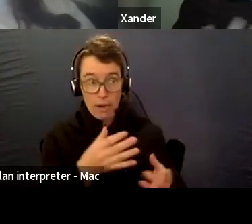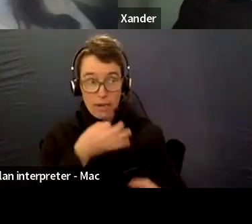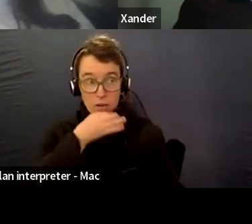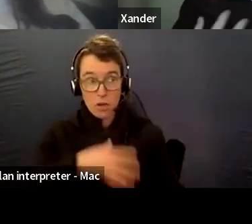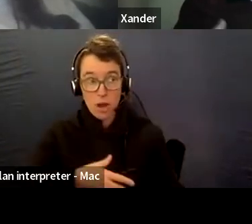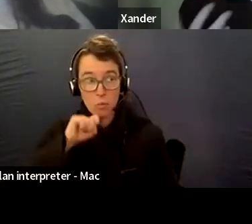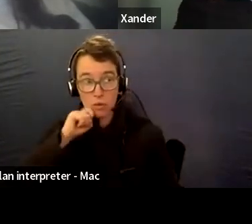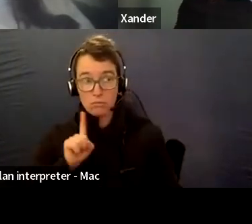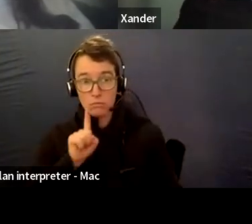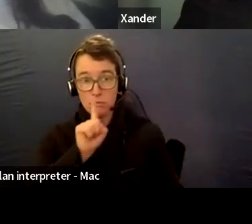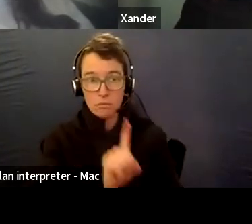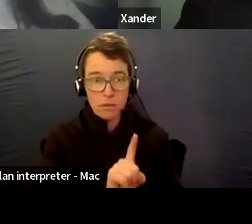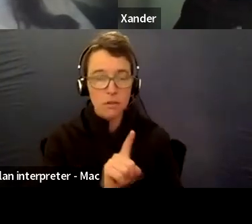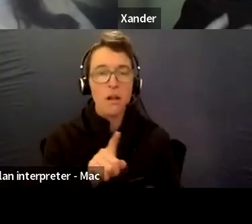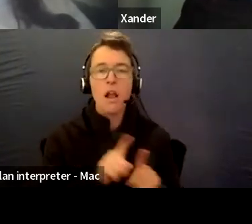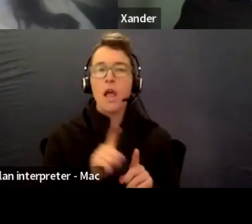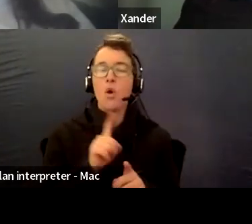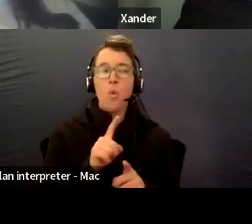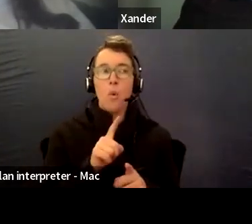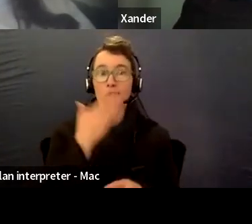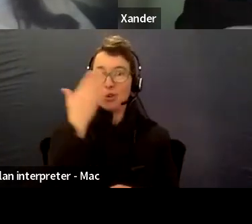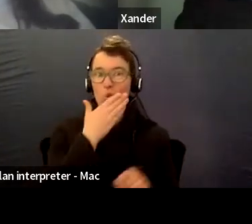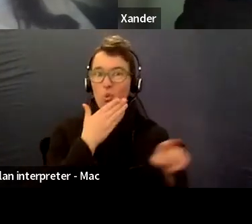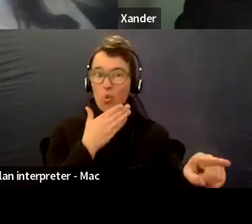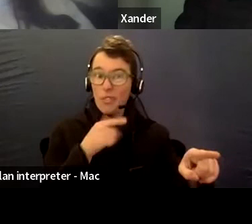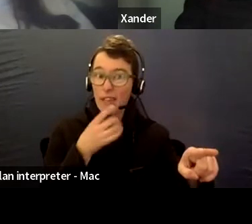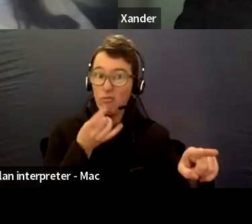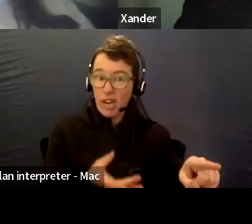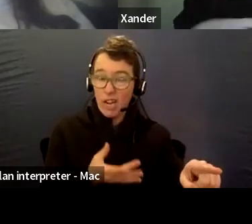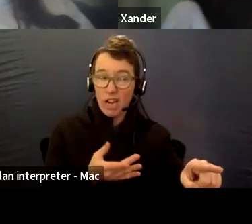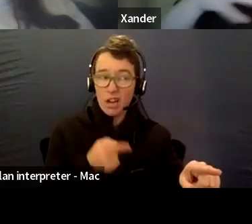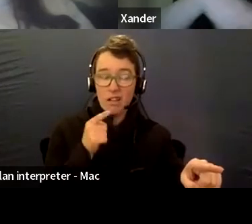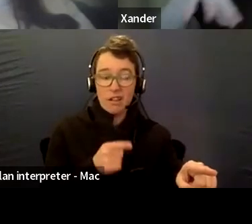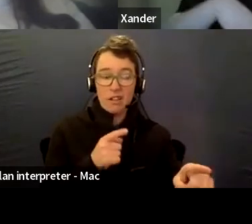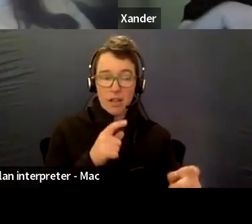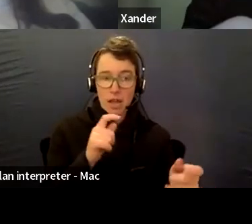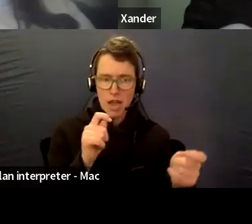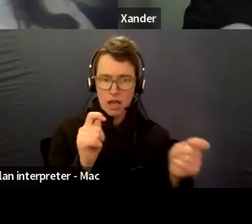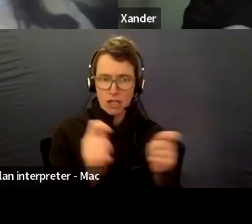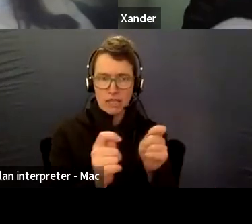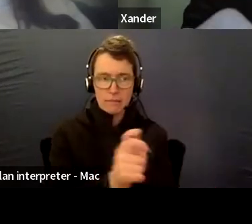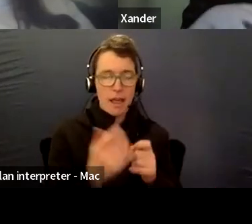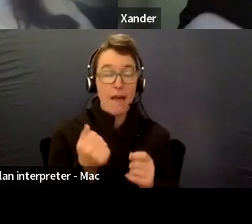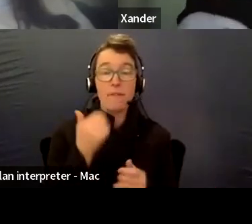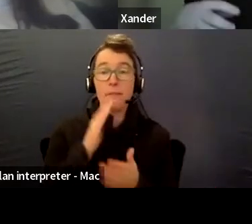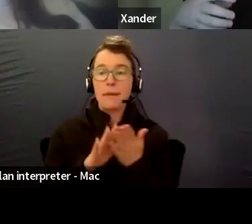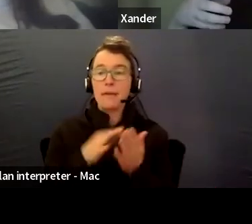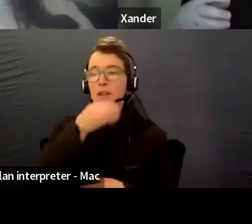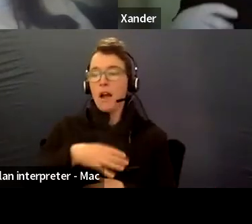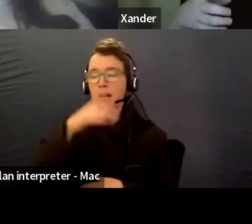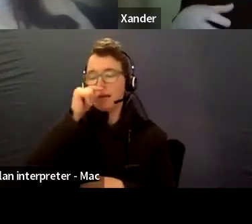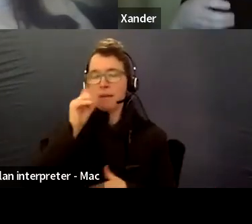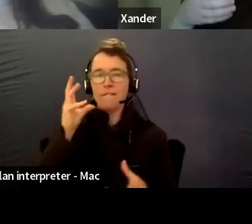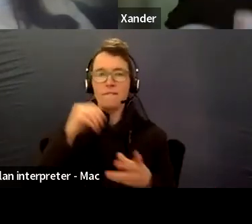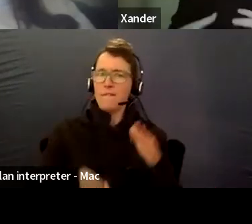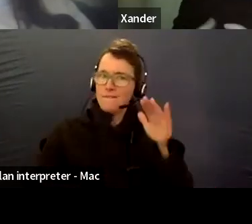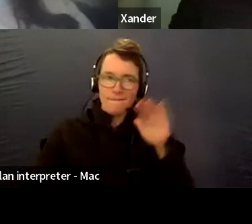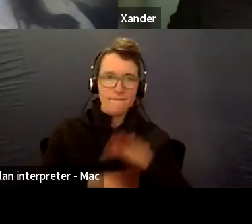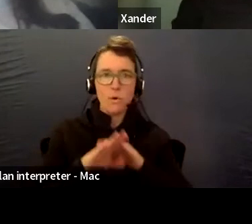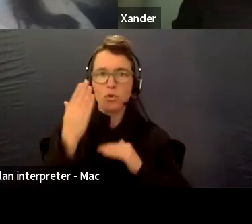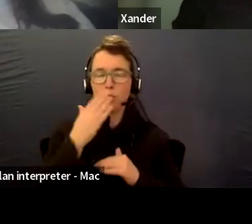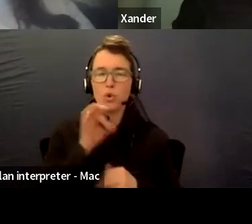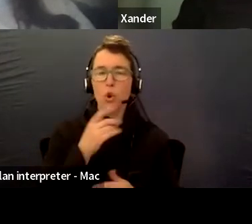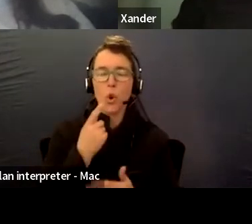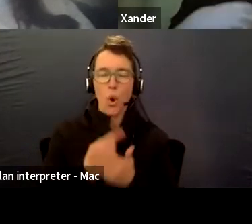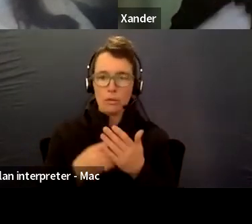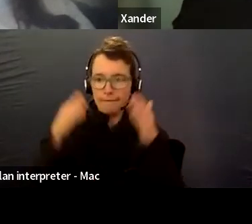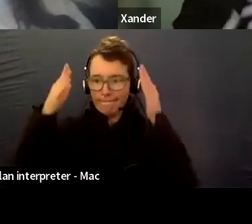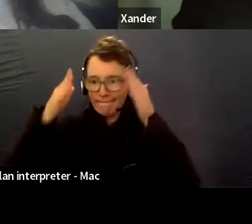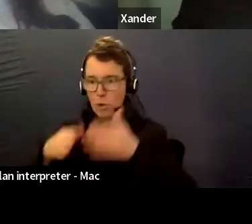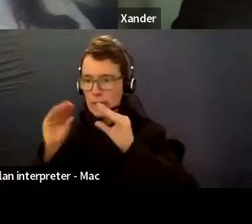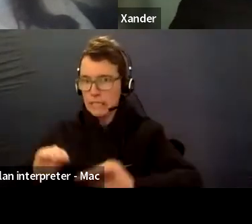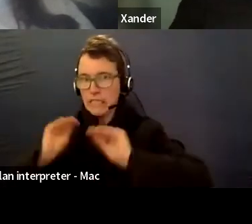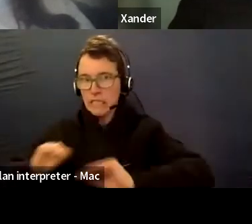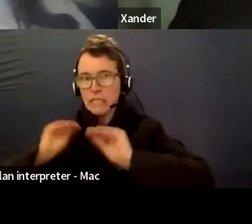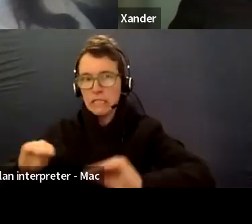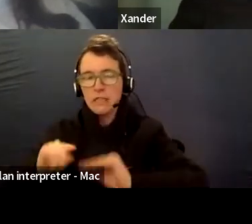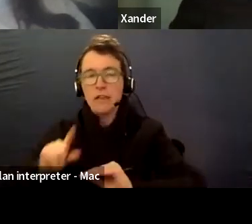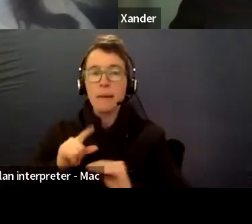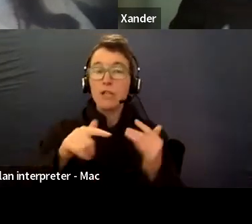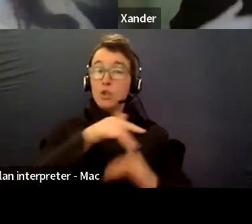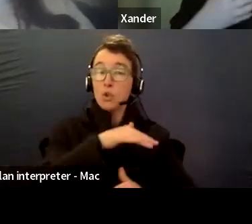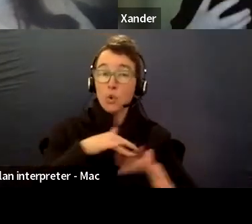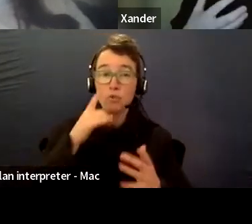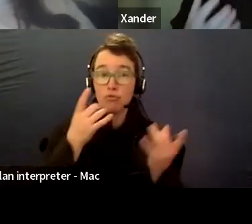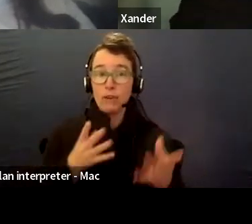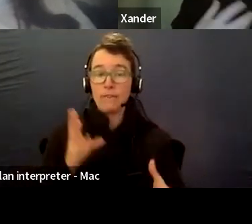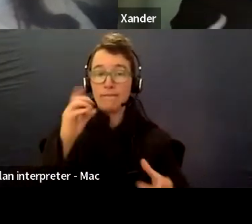So, looking at all the appropriate adjustments required for them to participate, like in the entire school environment, not just on an educational stance, but like on like a social stance as well.